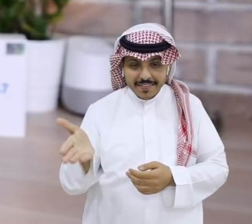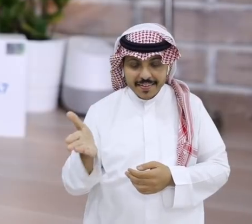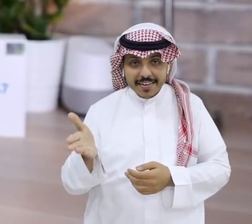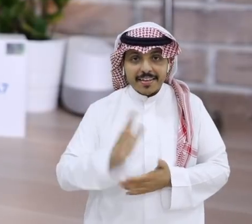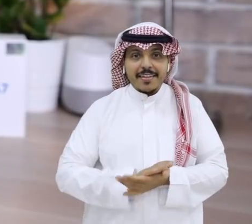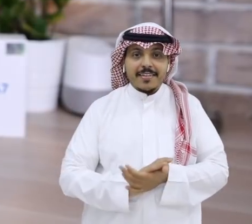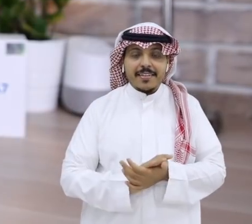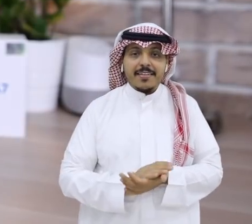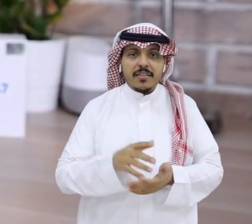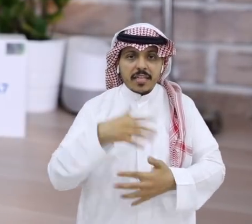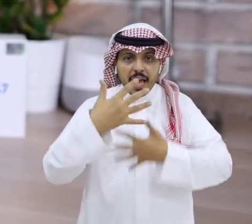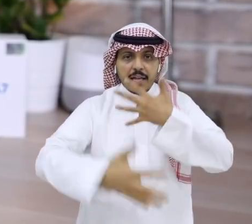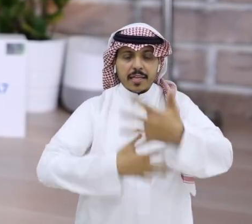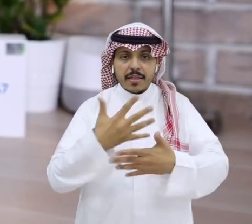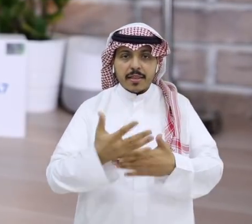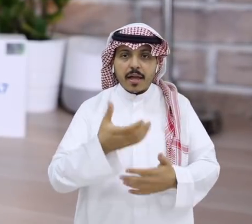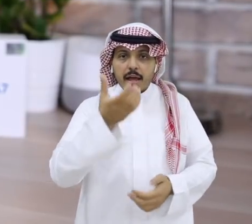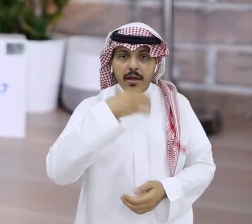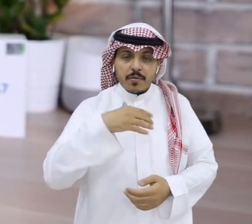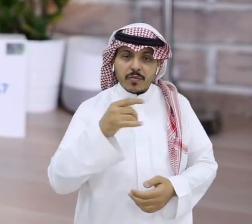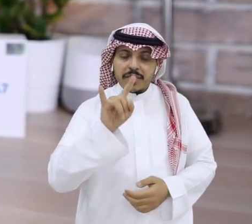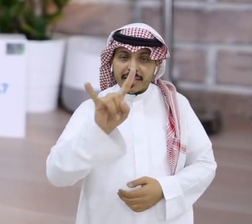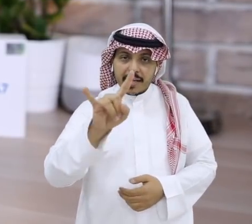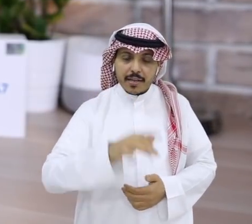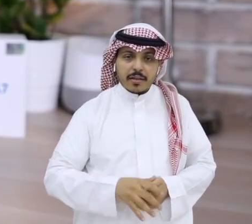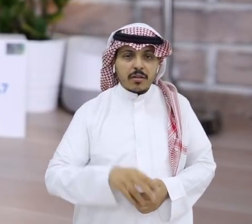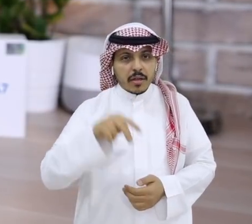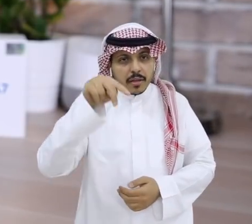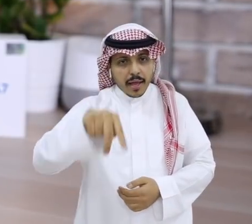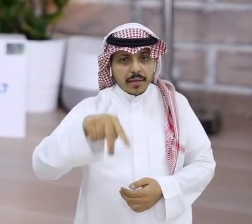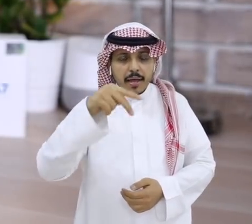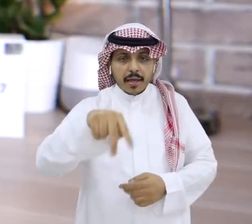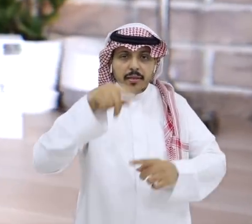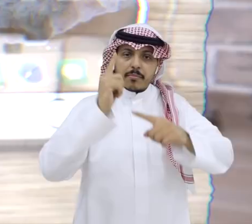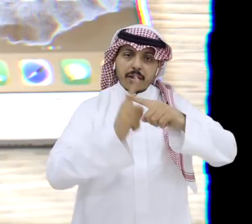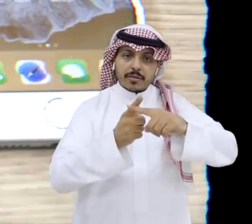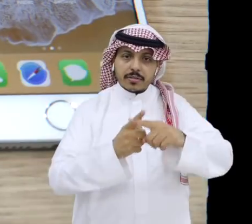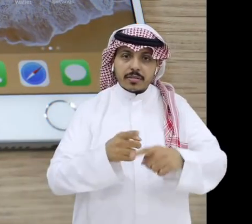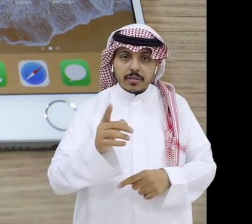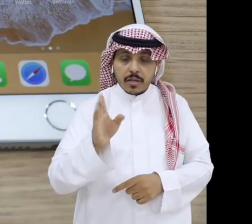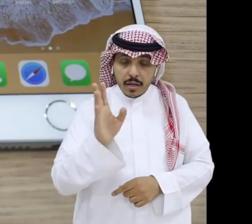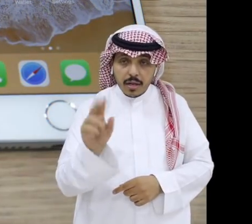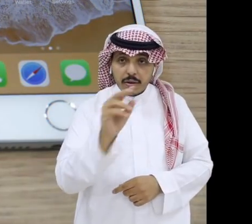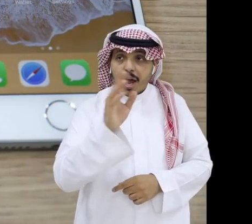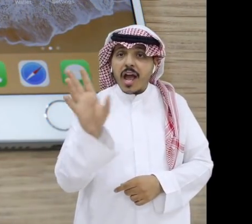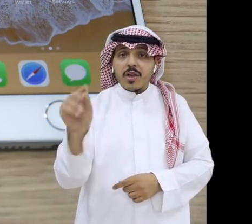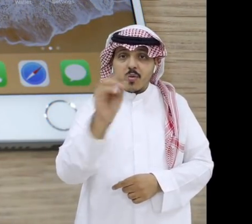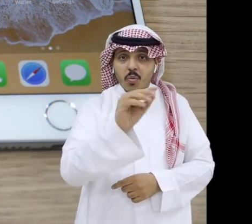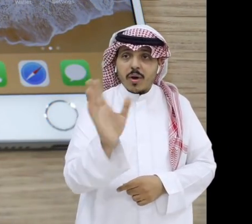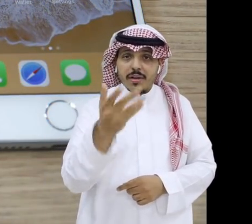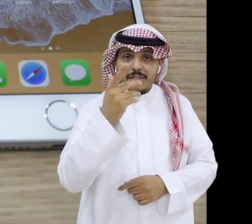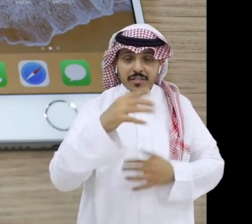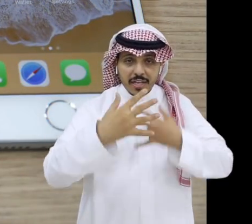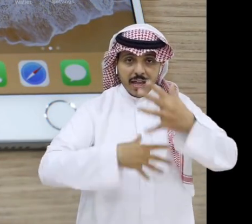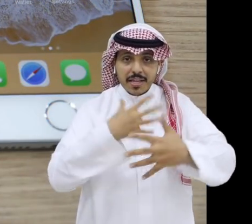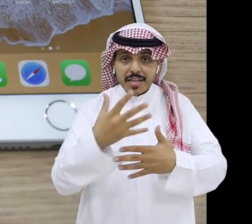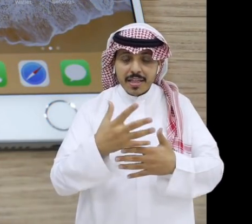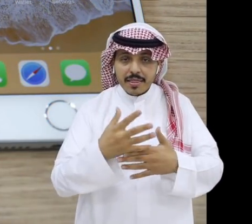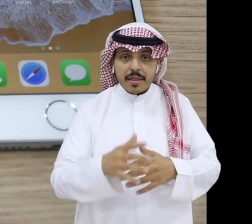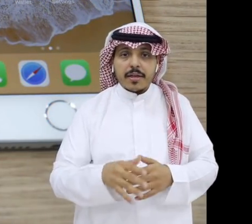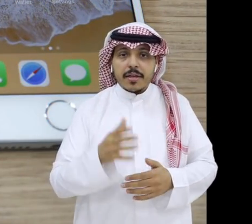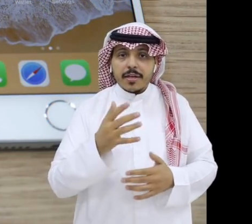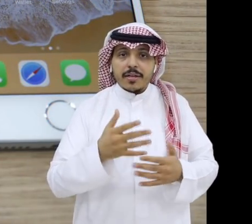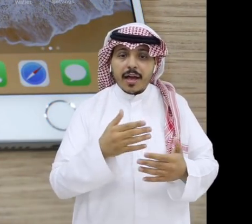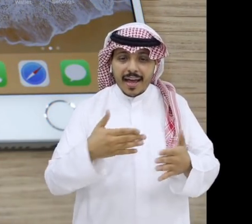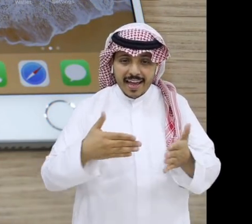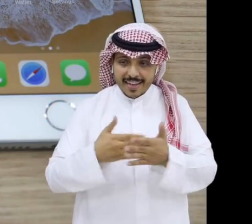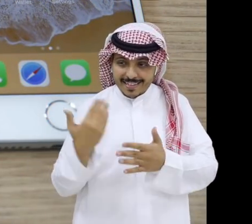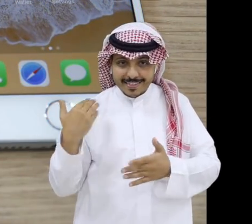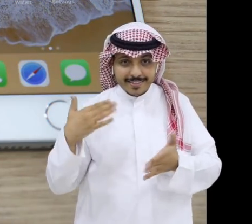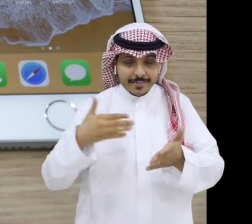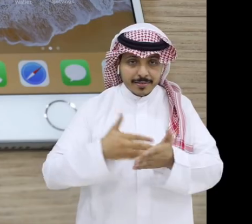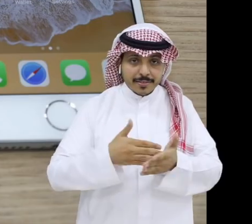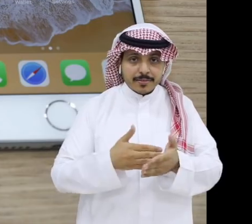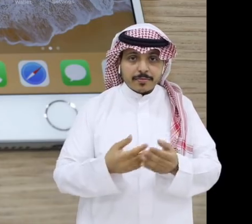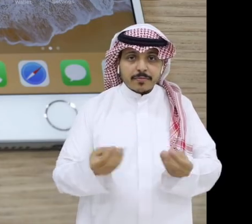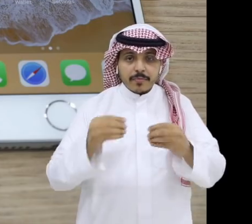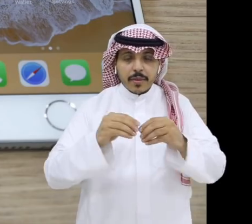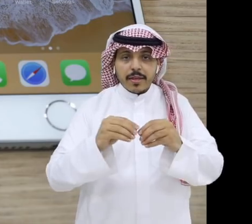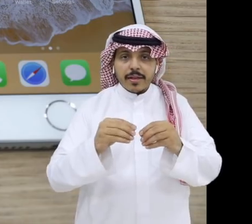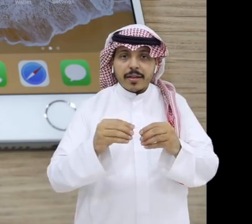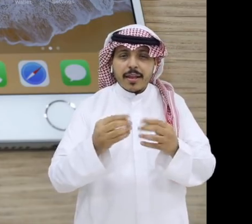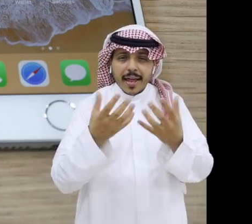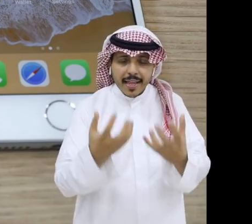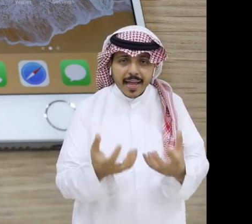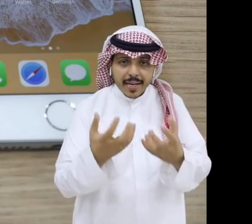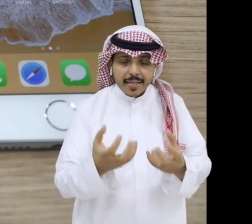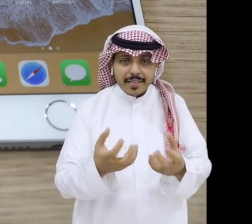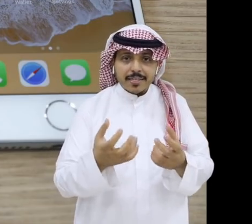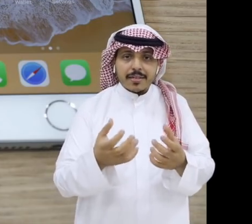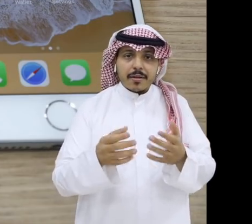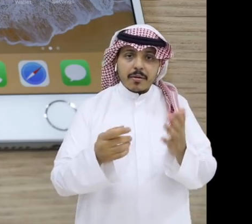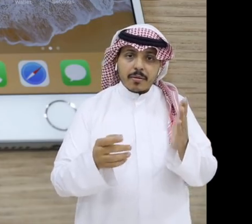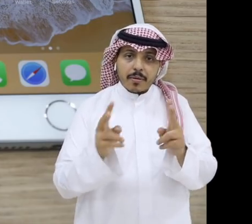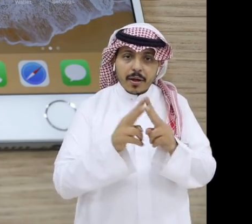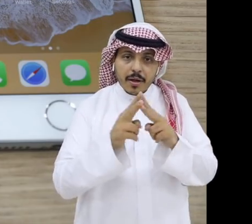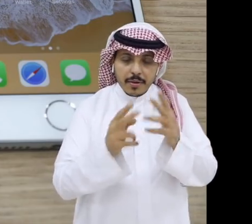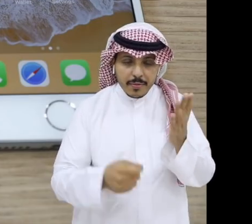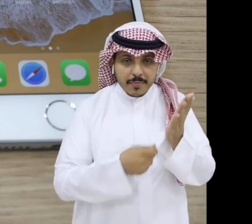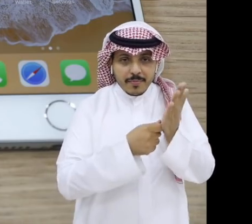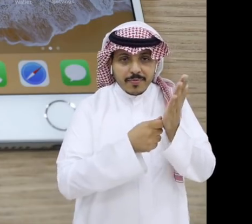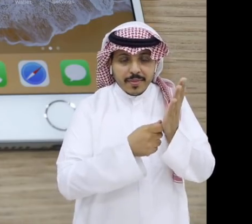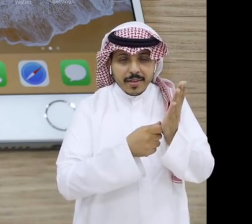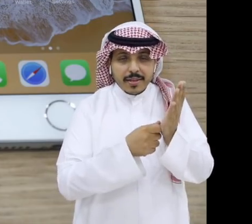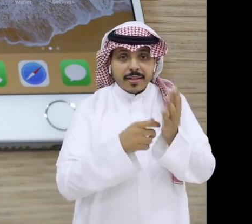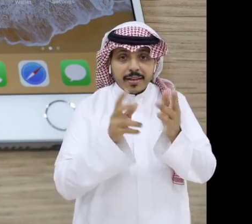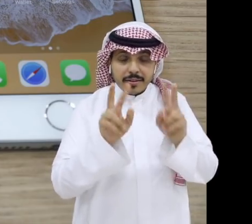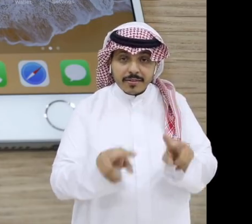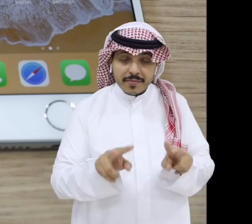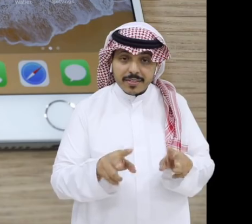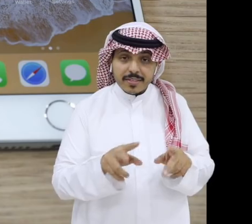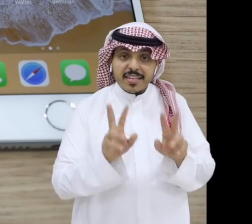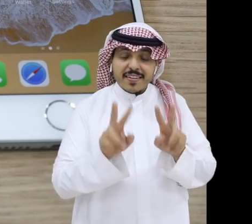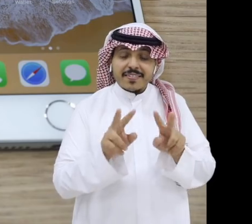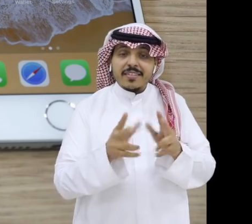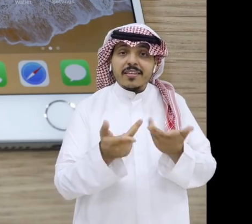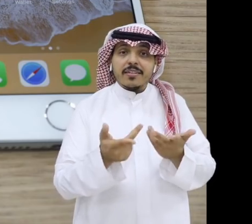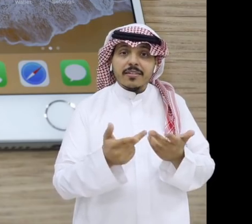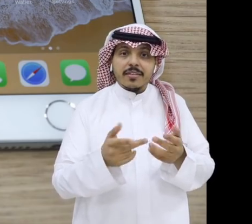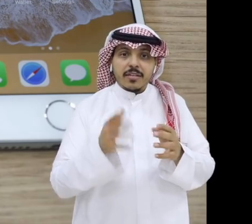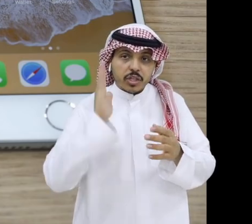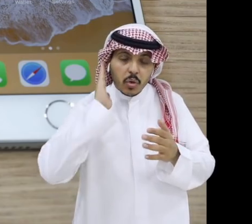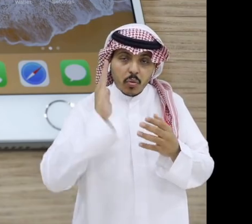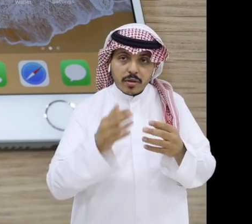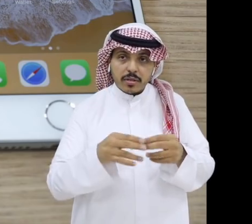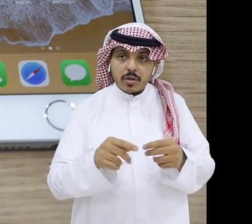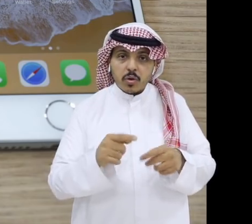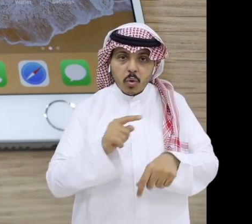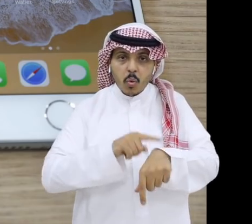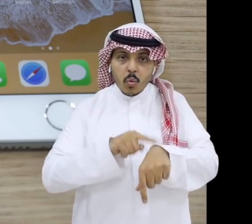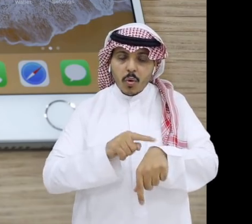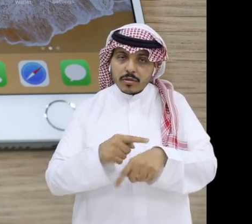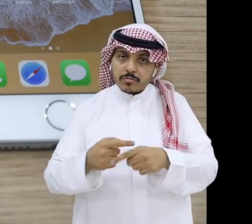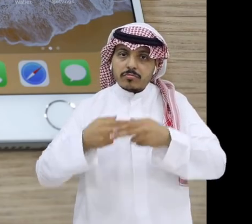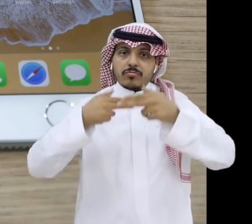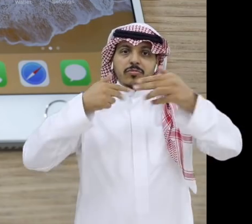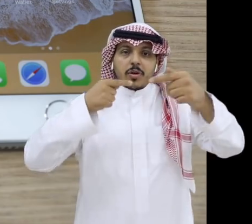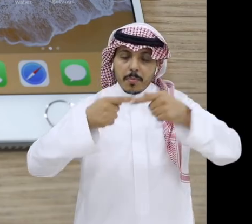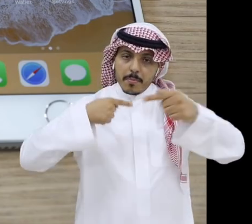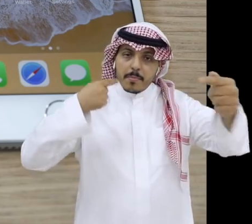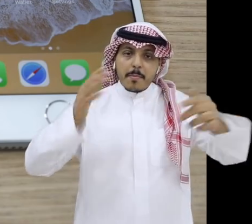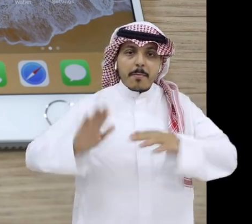Let's discuss the throttling features as iPhone X, 8 and 8 Plus we will get an update where they can adjust the battery efficiency to get more performance.